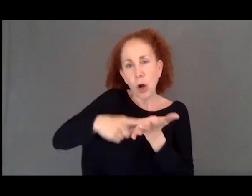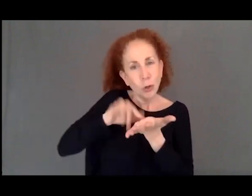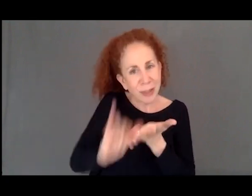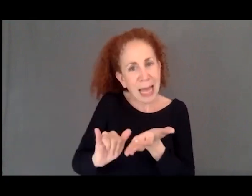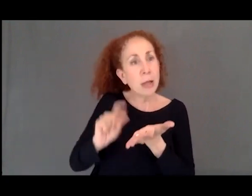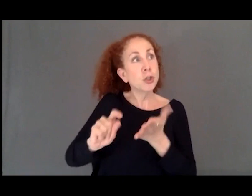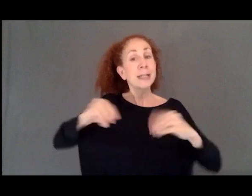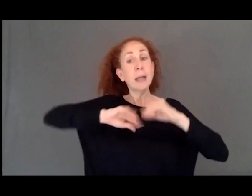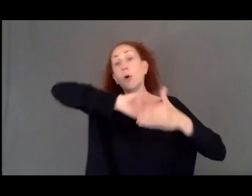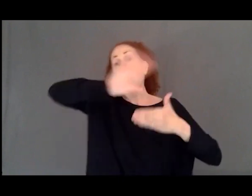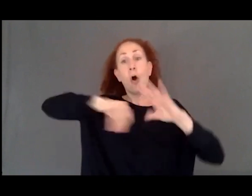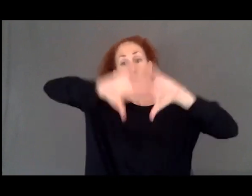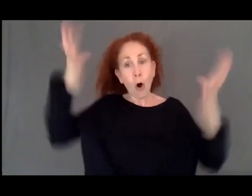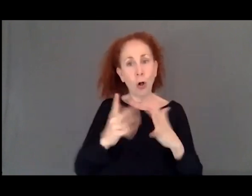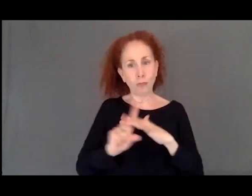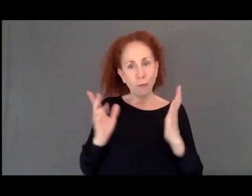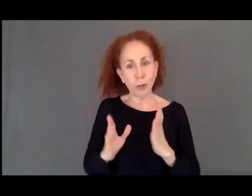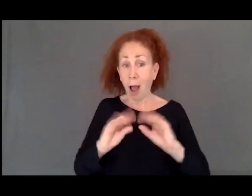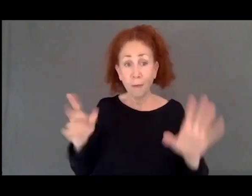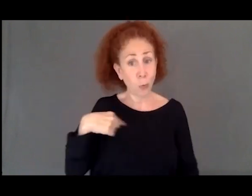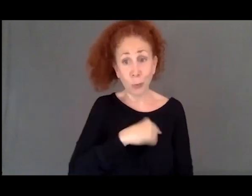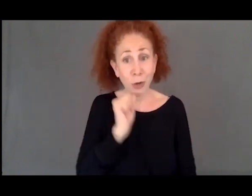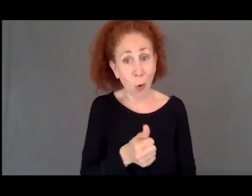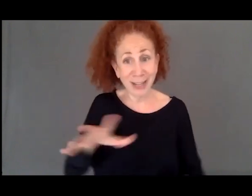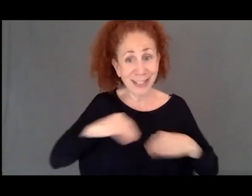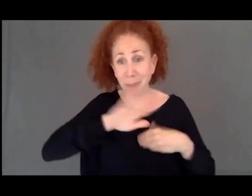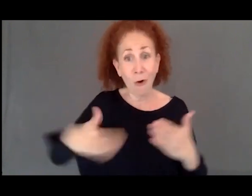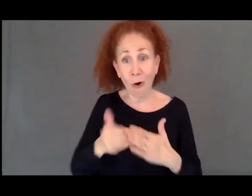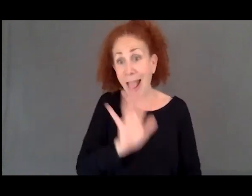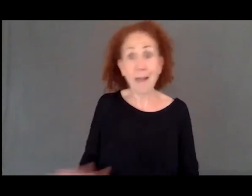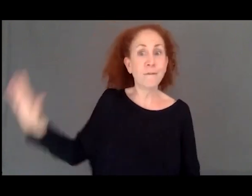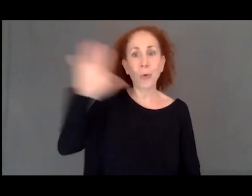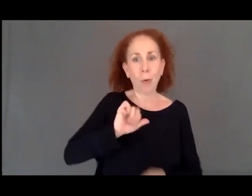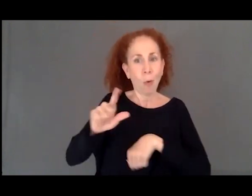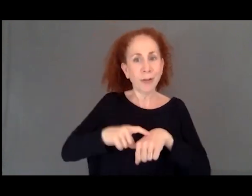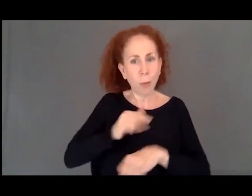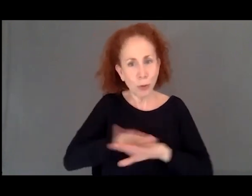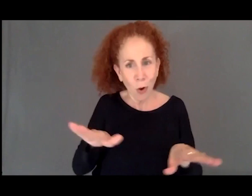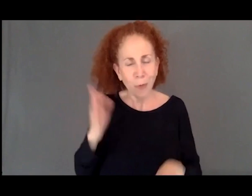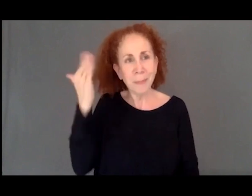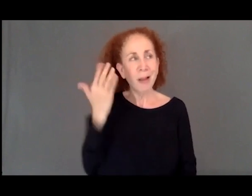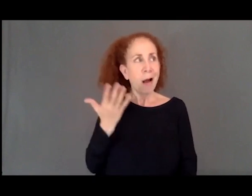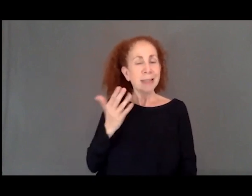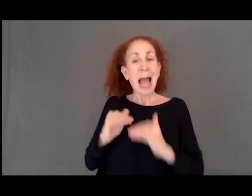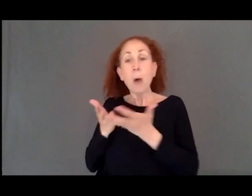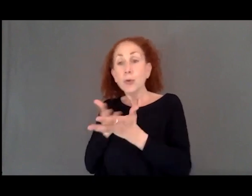but this is what we need to do. And obviously, we don't take in all refugees everywhere at every time because the treatment of refugees